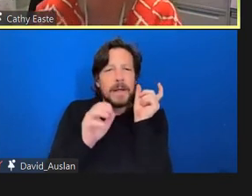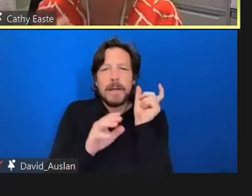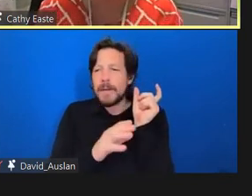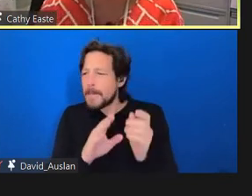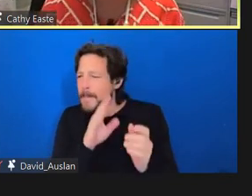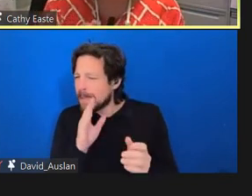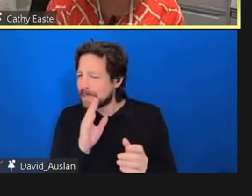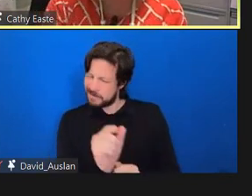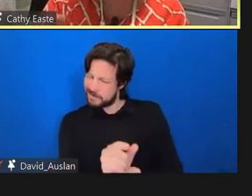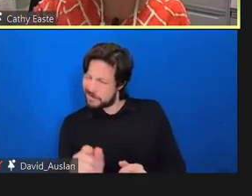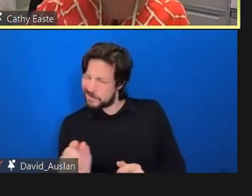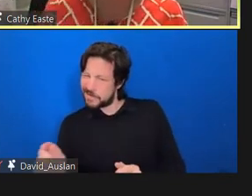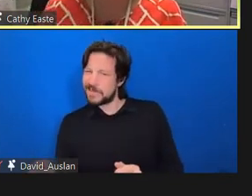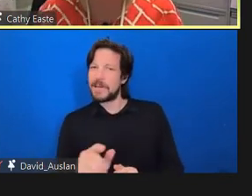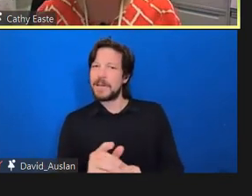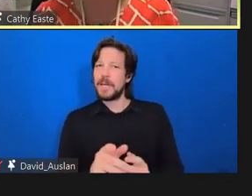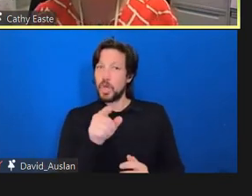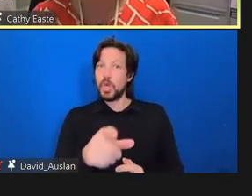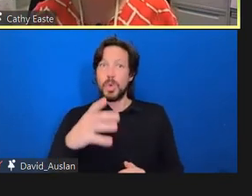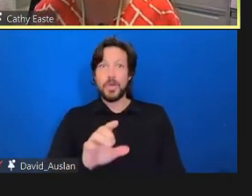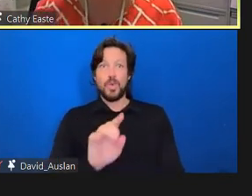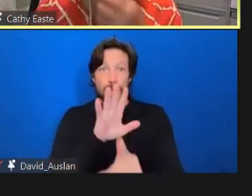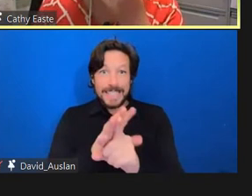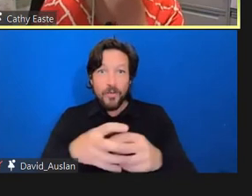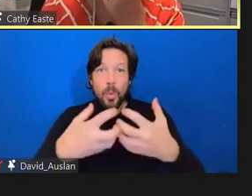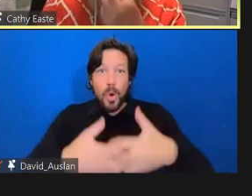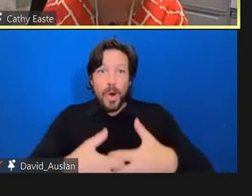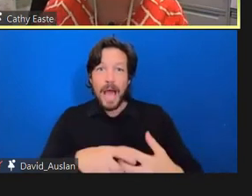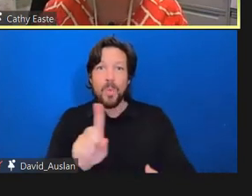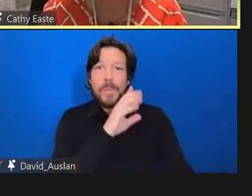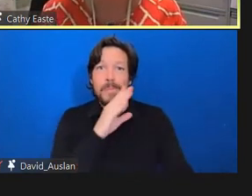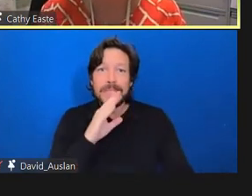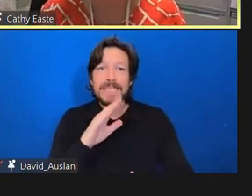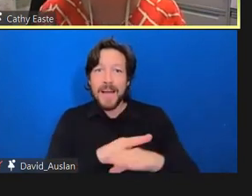You pick out. You have to fill in the blank to work out what the rest of that sentence is.